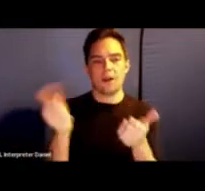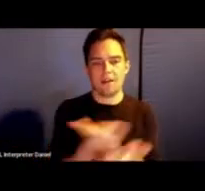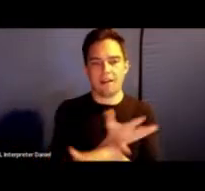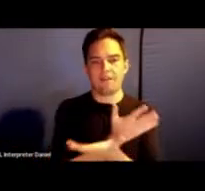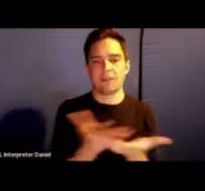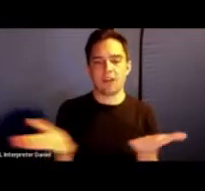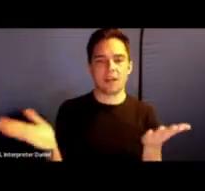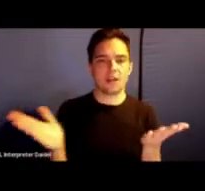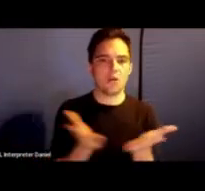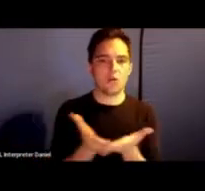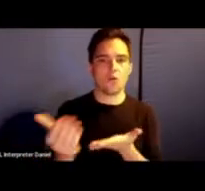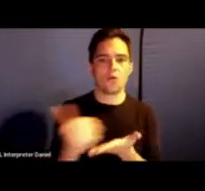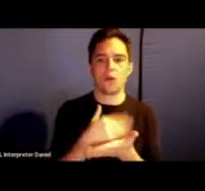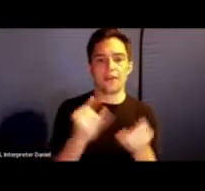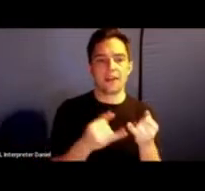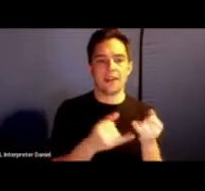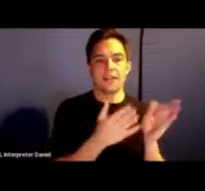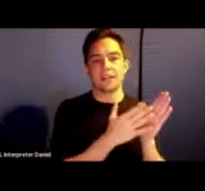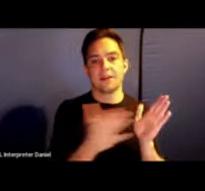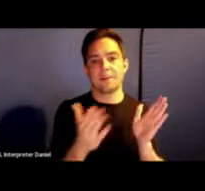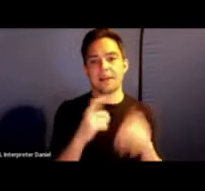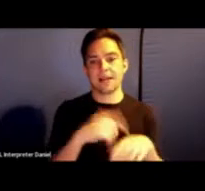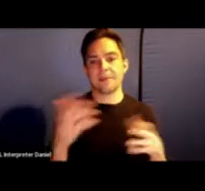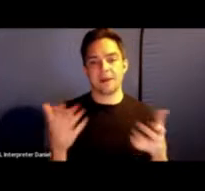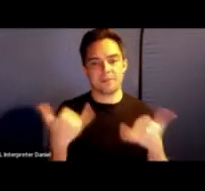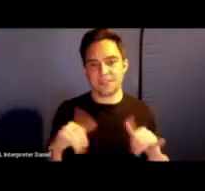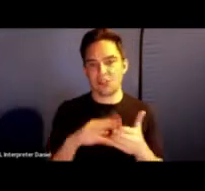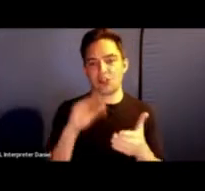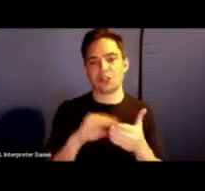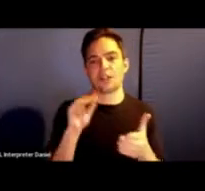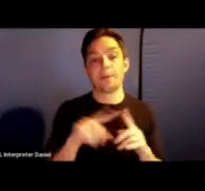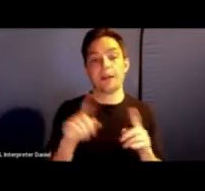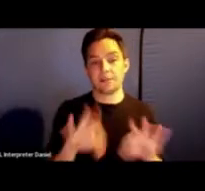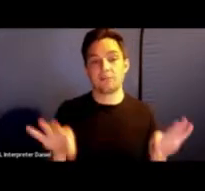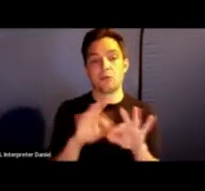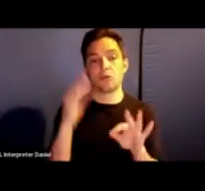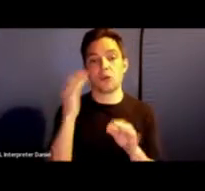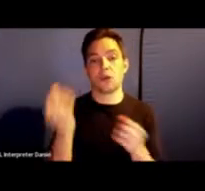learning them at the end of my time. But it is important to know as many resources as you